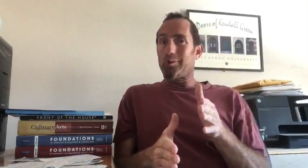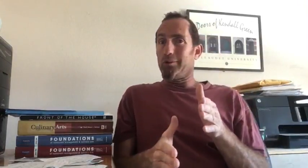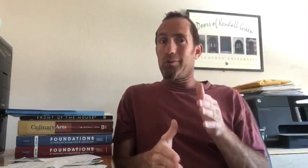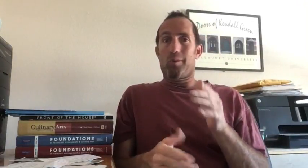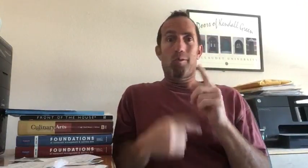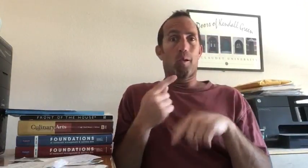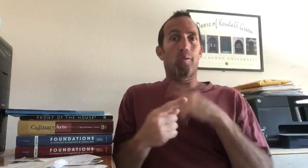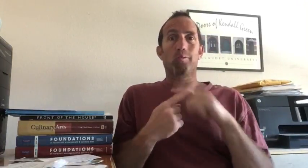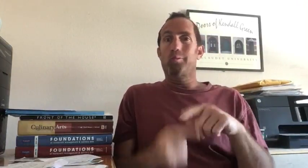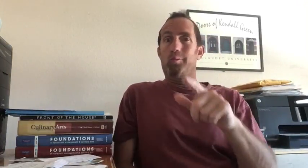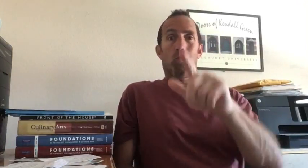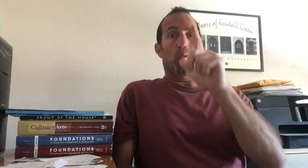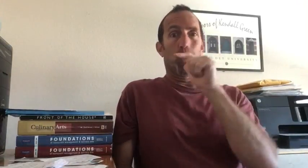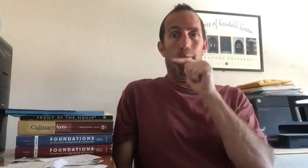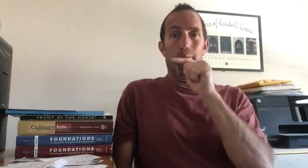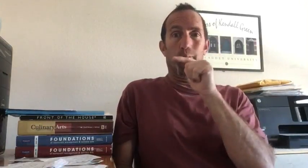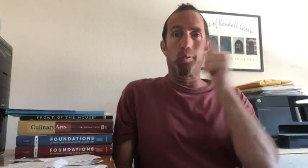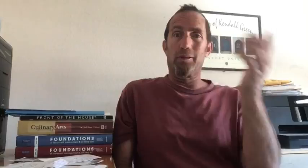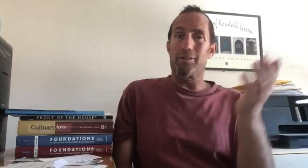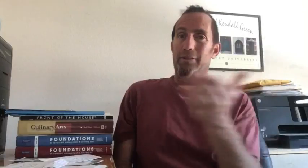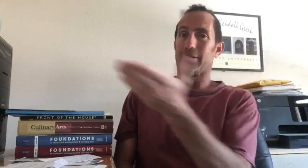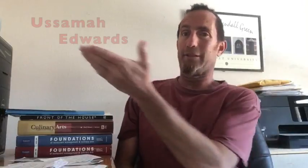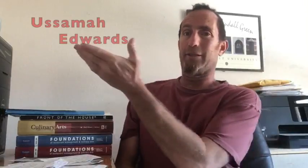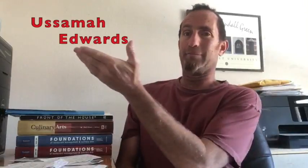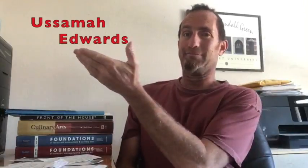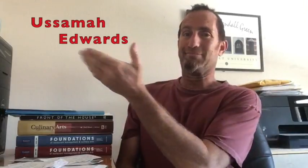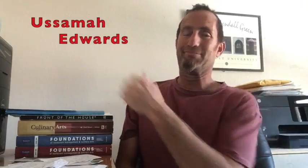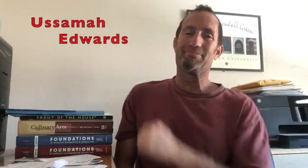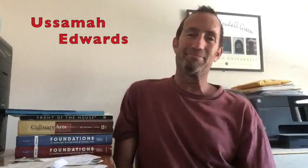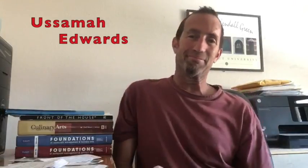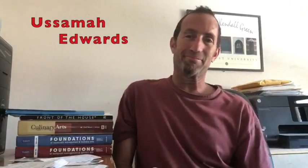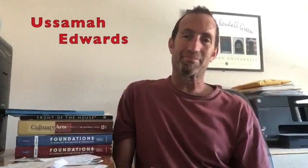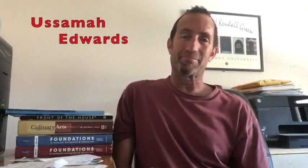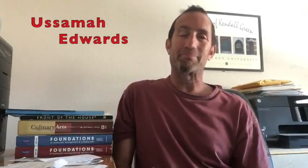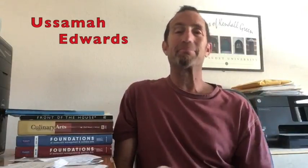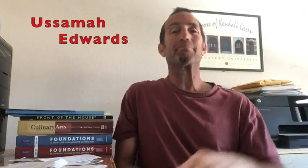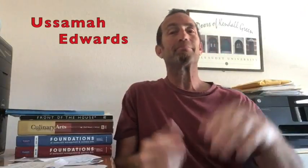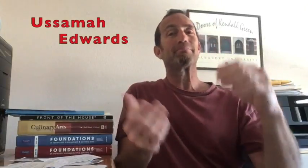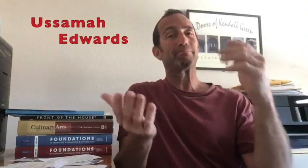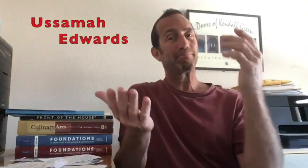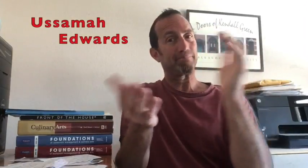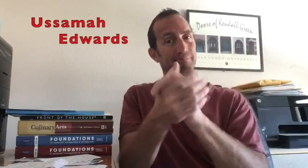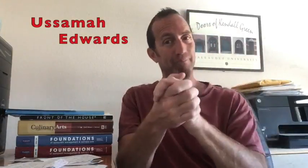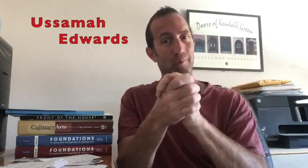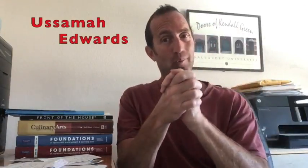This award goes to. Usama congratulations?